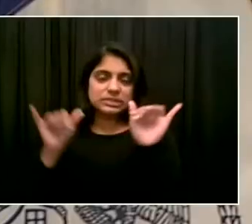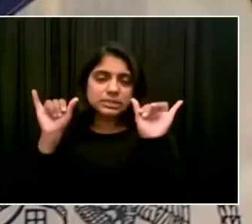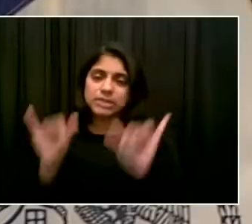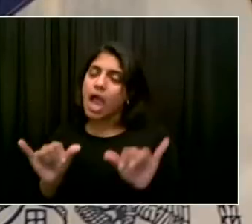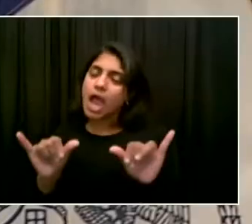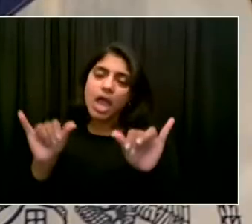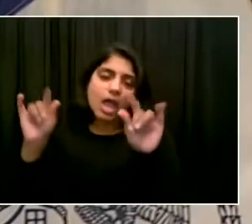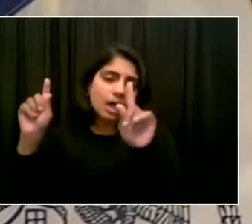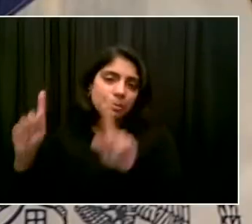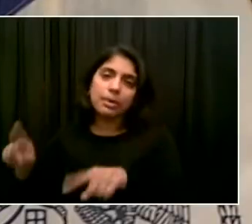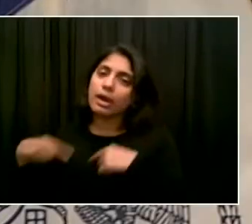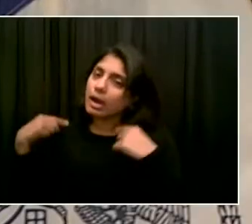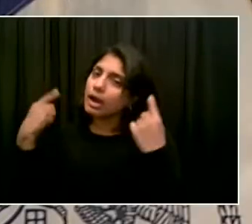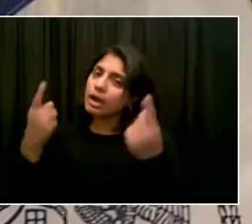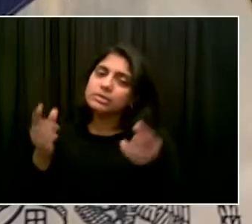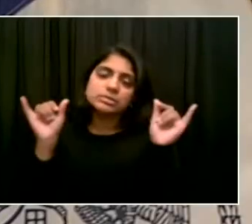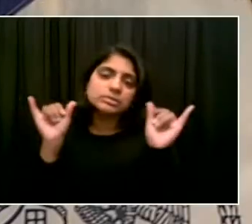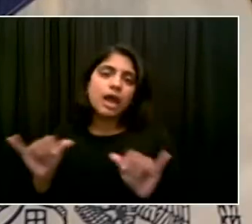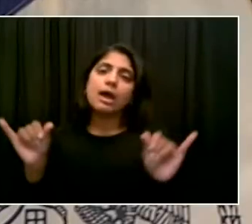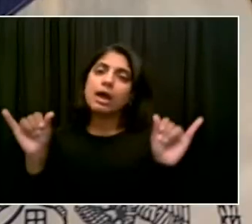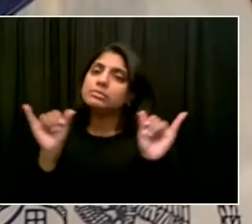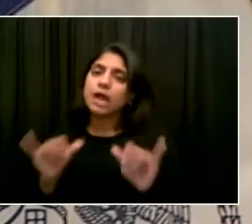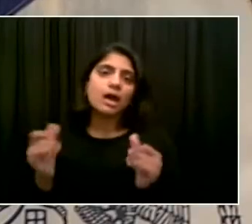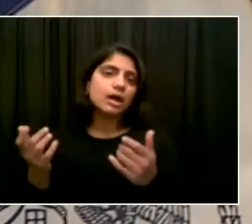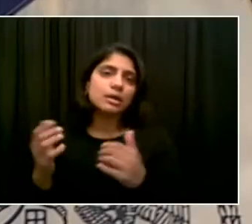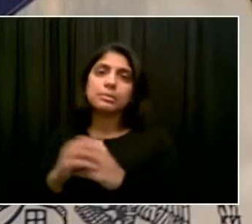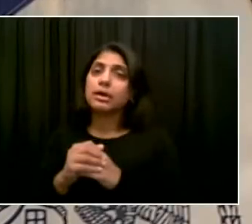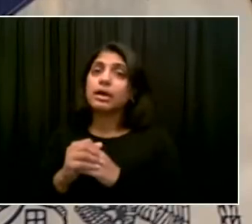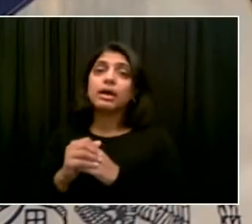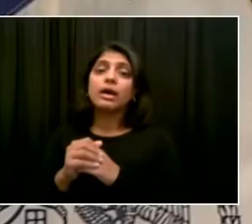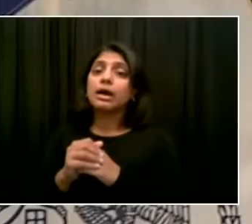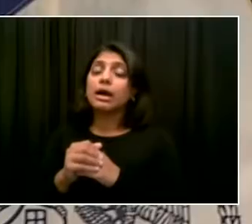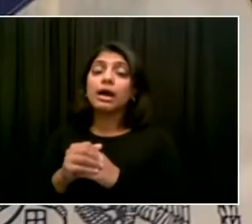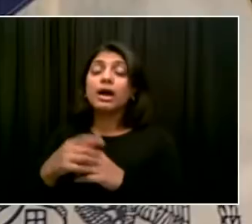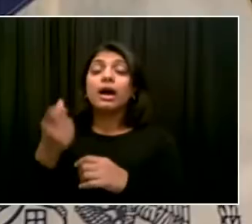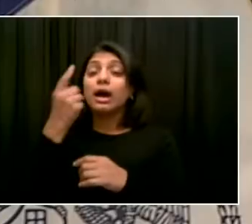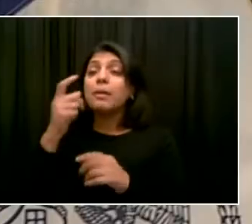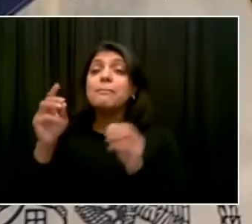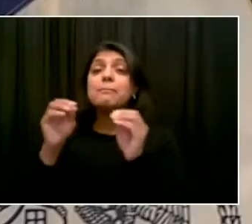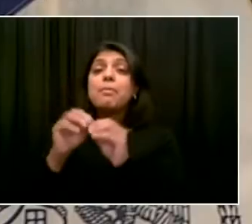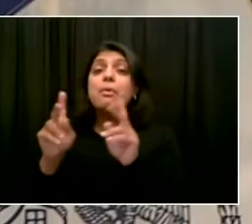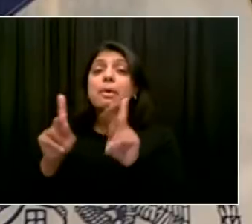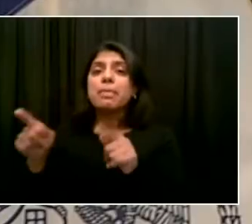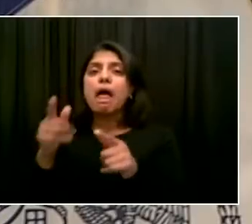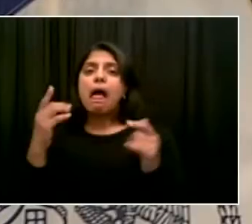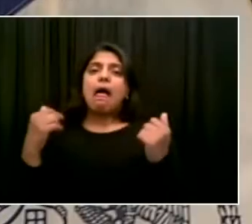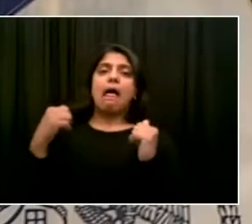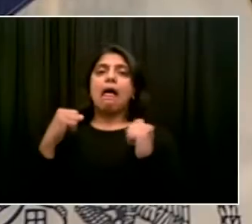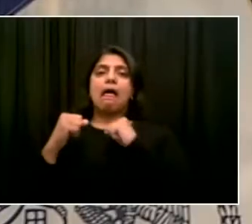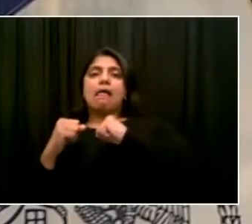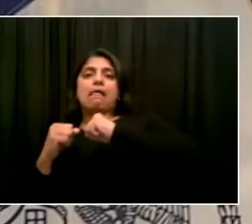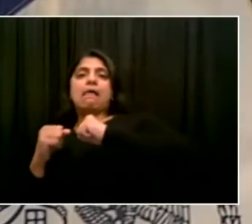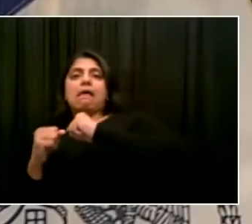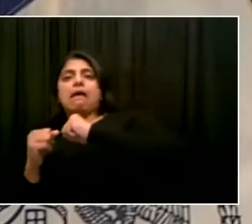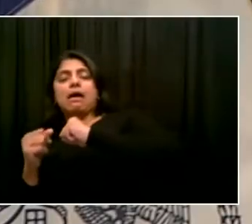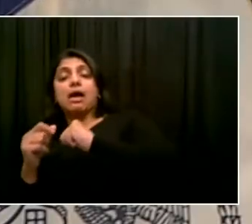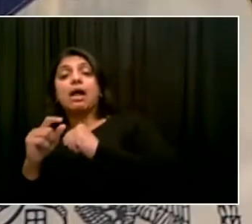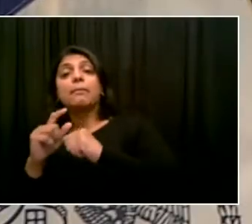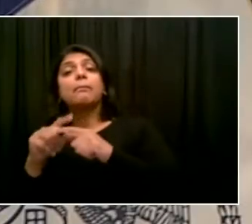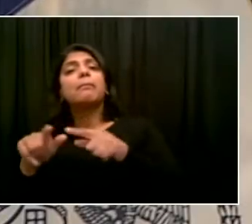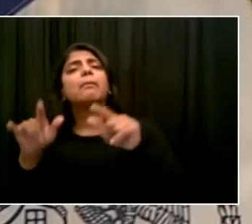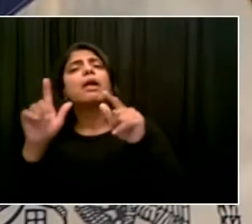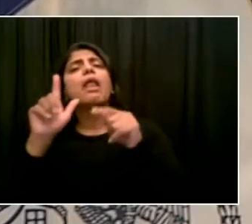WORKED.